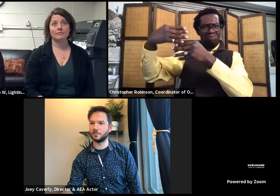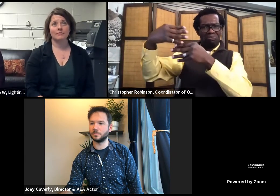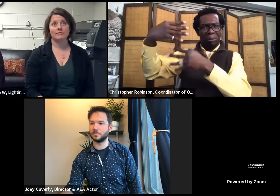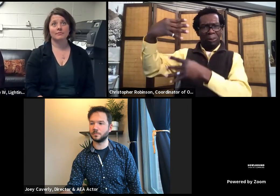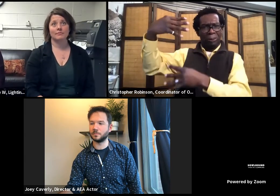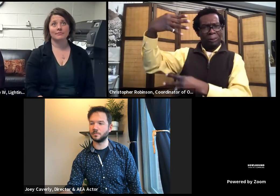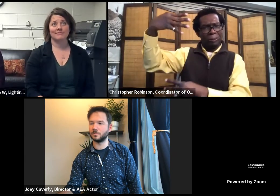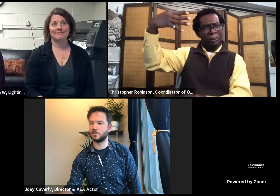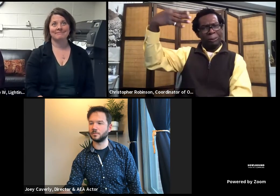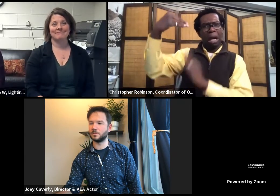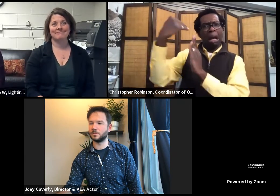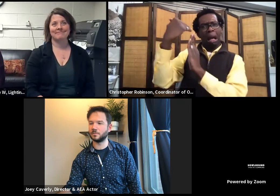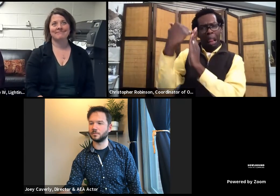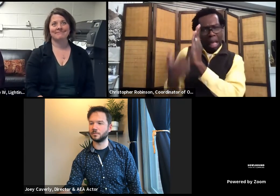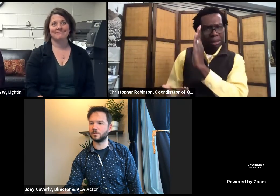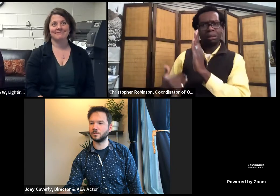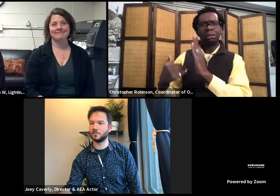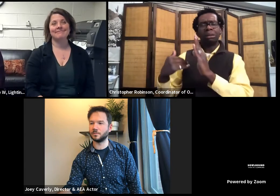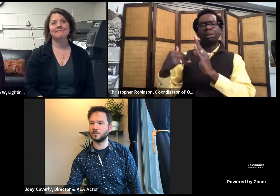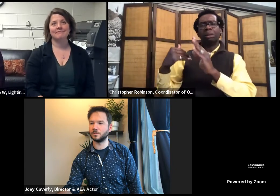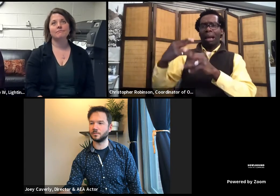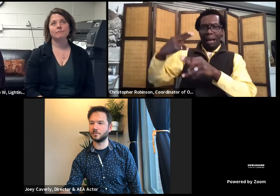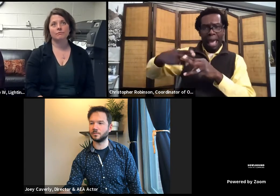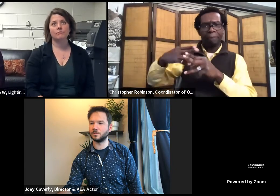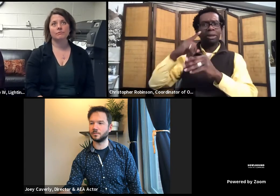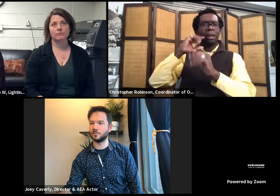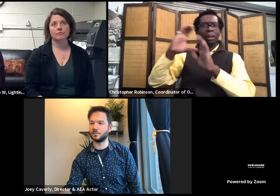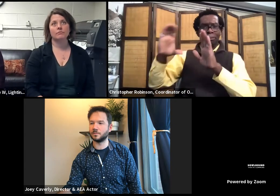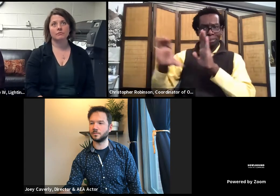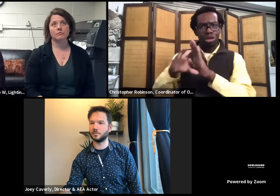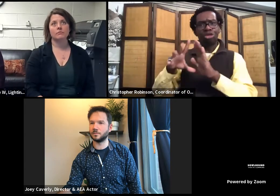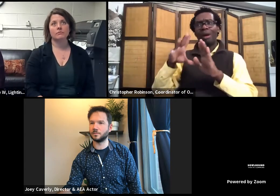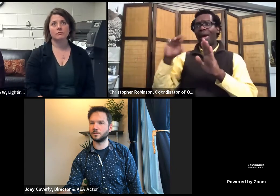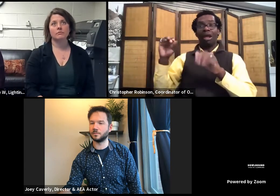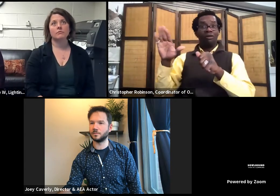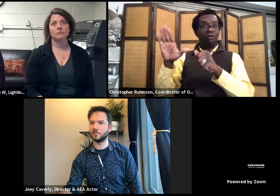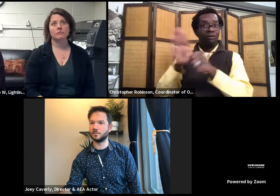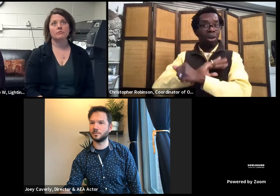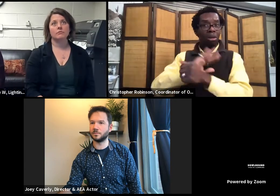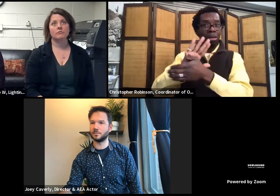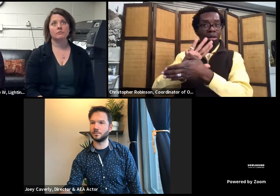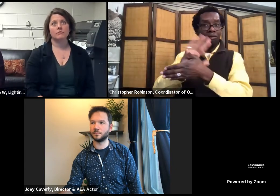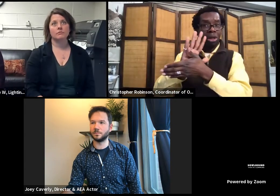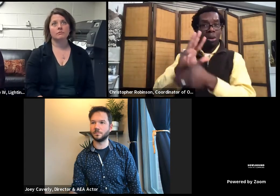And they have many, many names, a long list of names, and pictures,